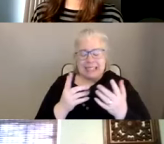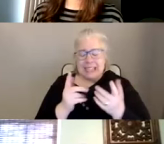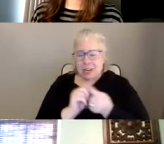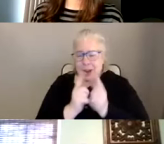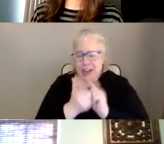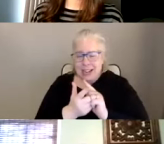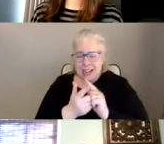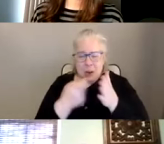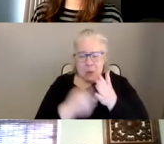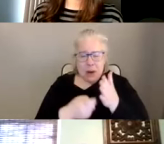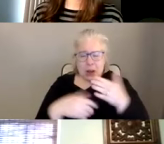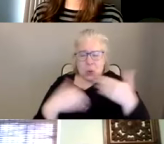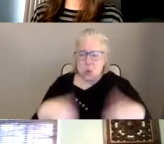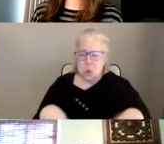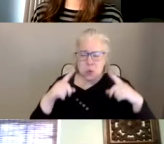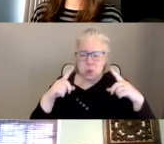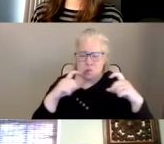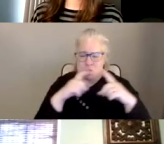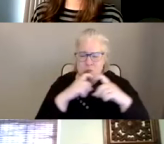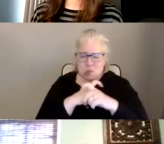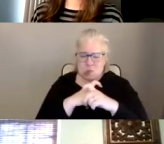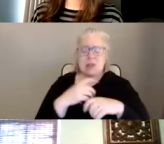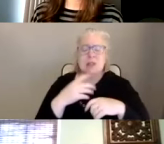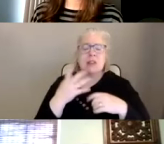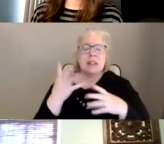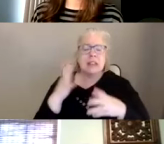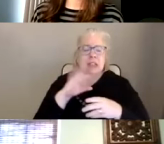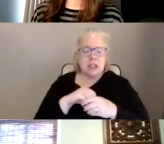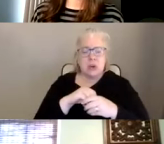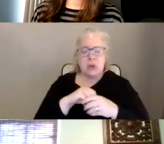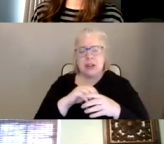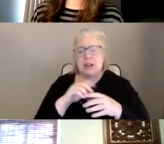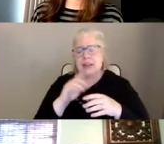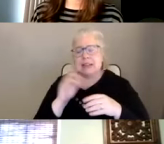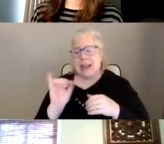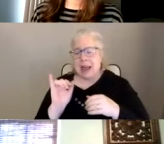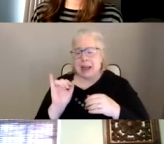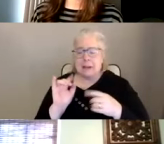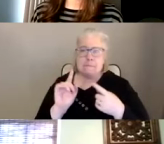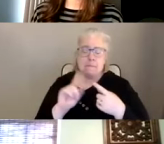goes about pricing projects. Including details like the number of words